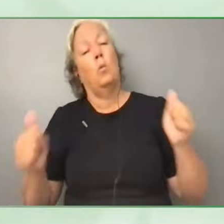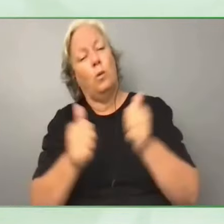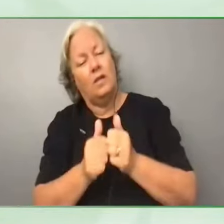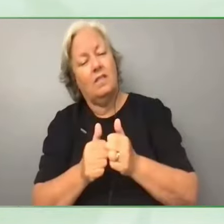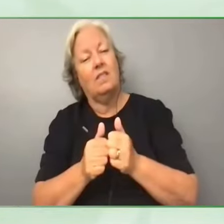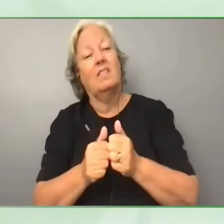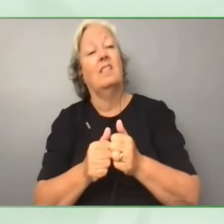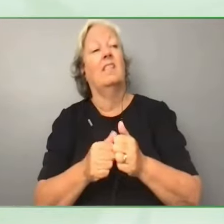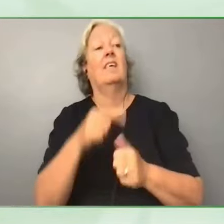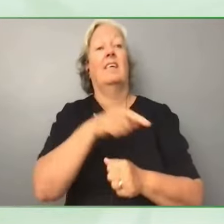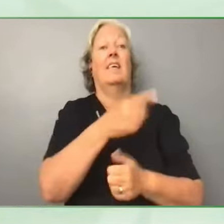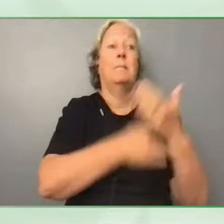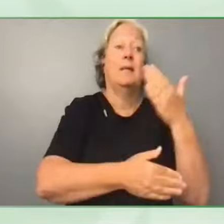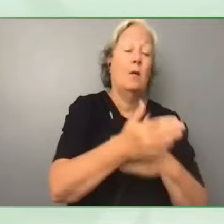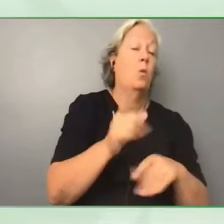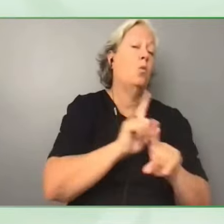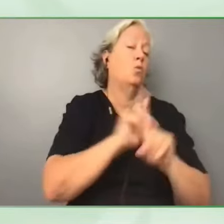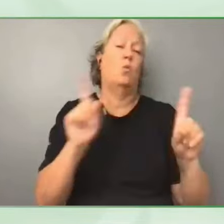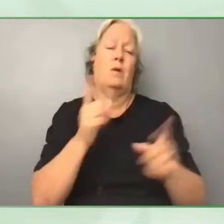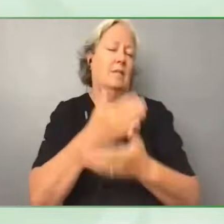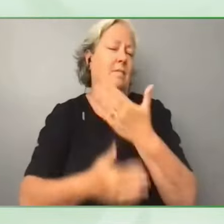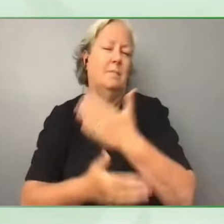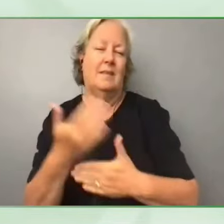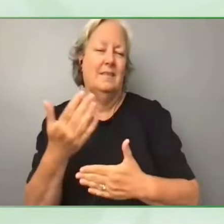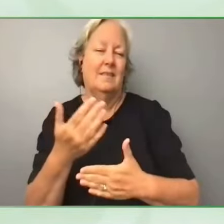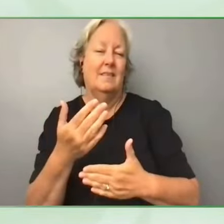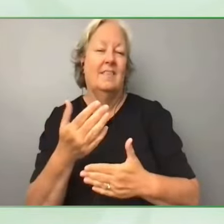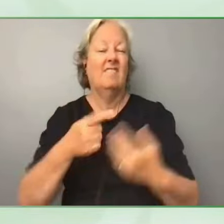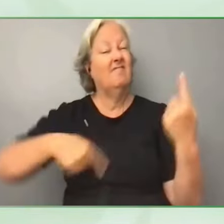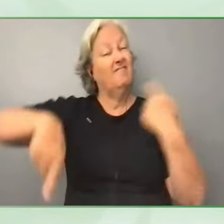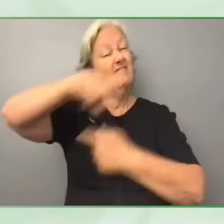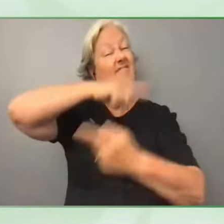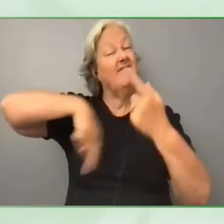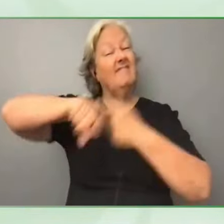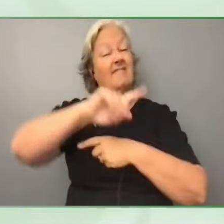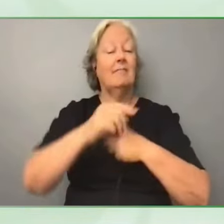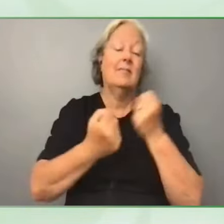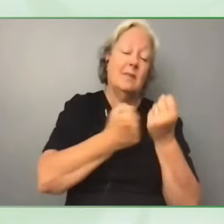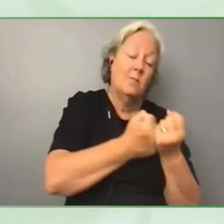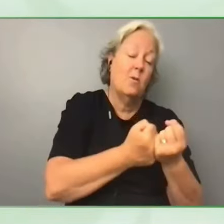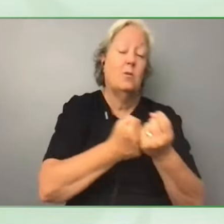they are part of these groups of support practically and also these